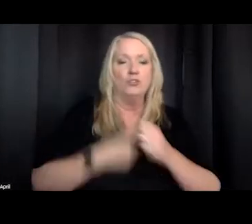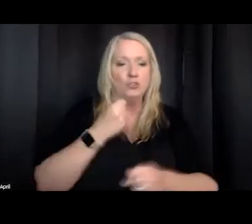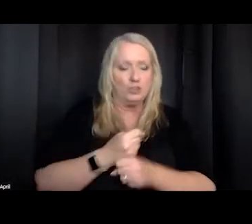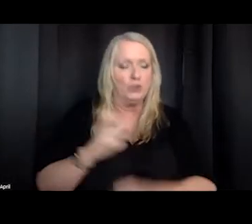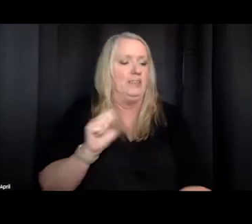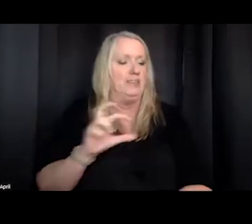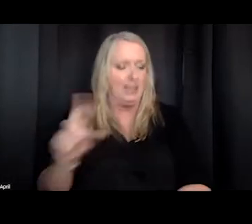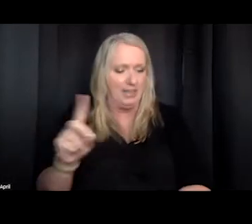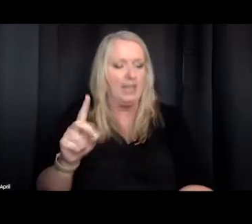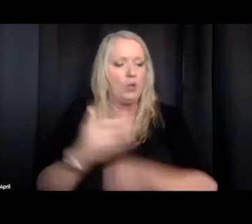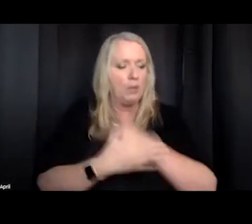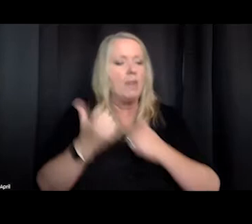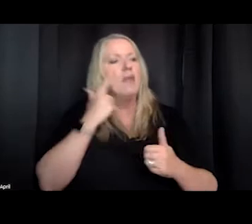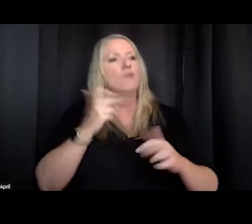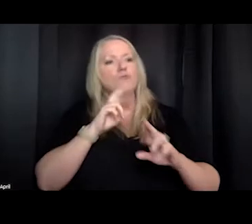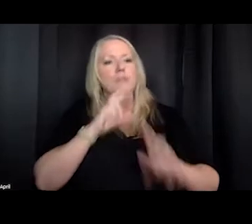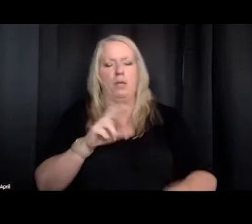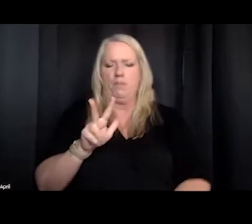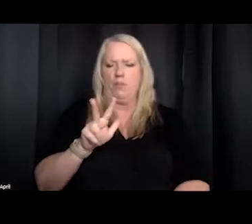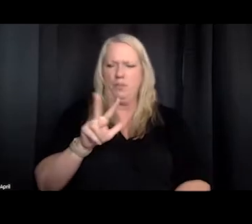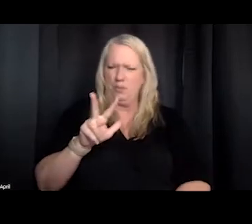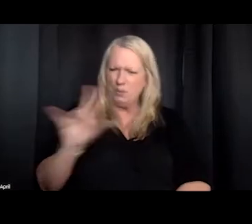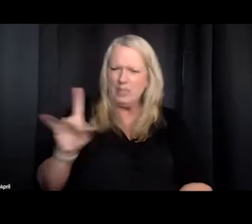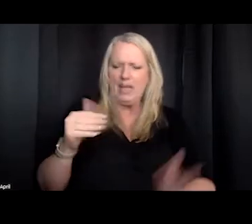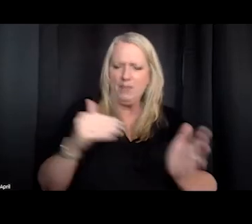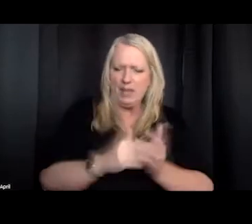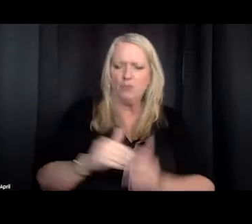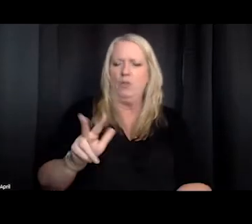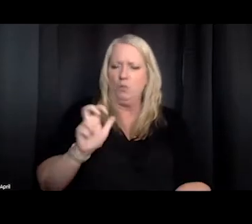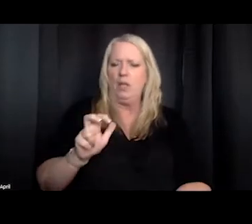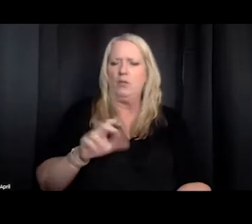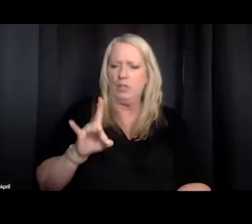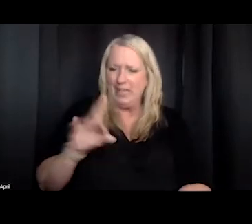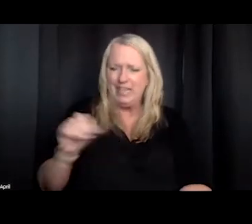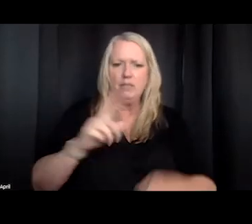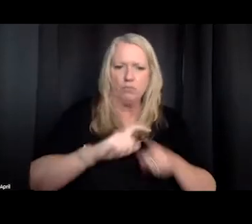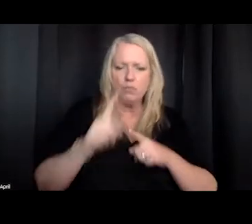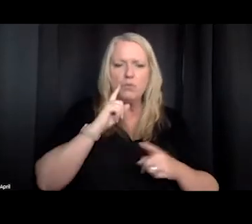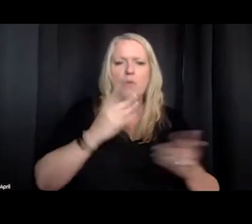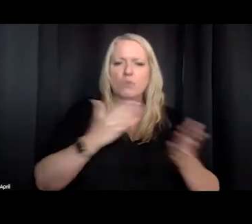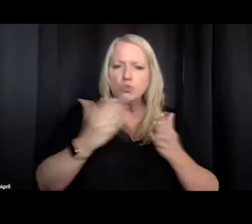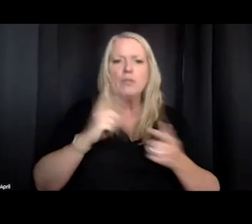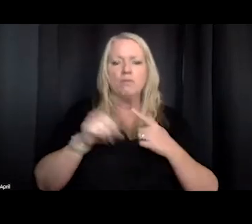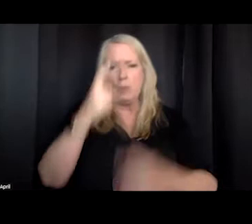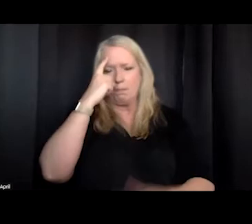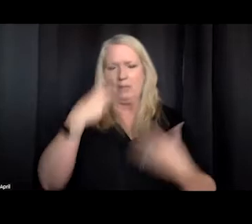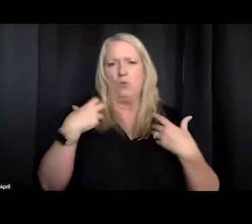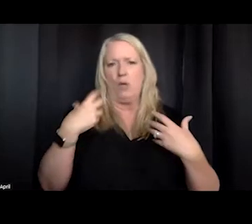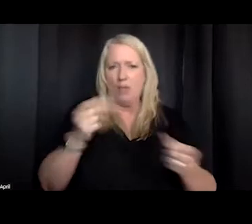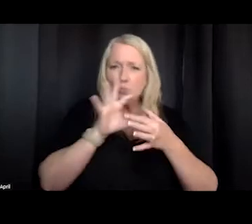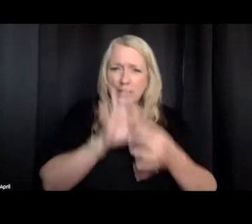ENFORCEMENT RESPONDED TO 38,000 CALLS FOR SERVICE FOR MENTAL HEALTH RELAYED CONCERNS. THAT'S AN